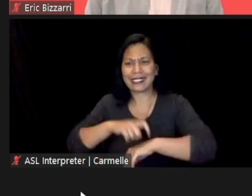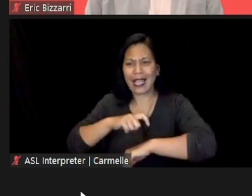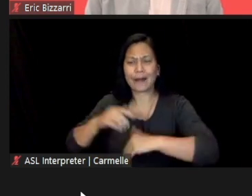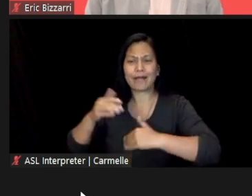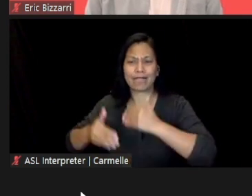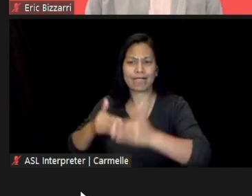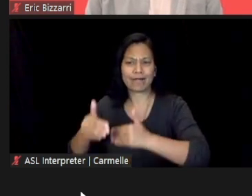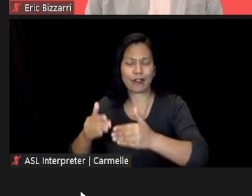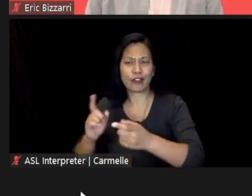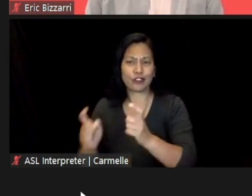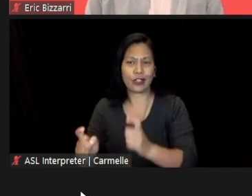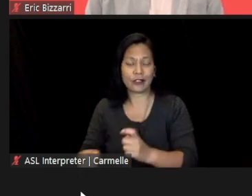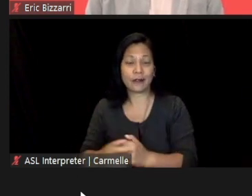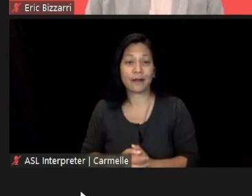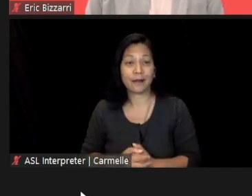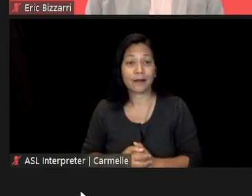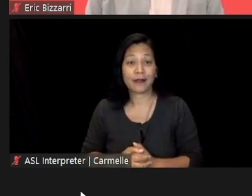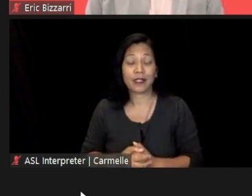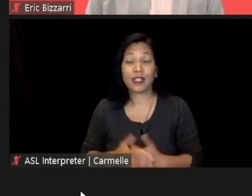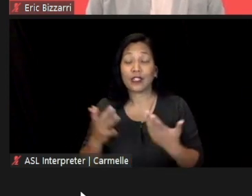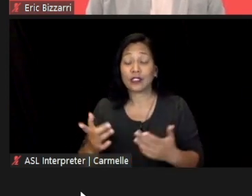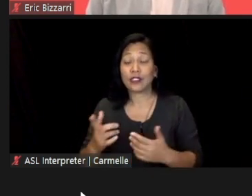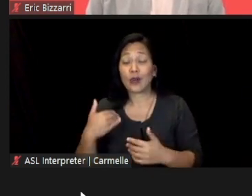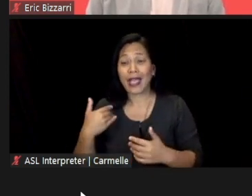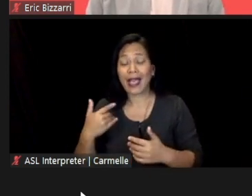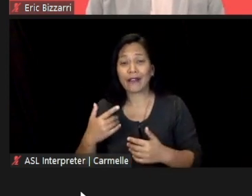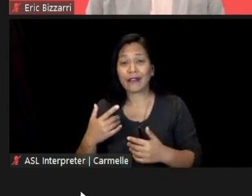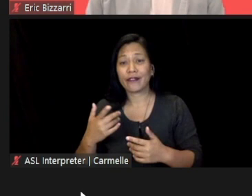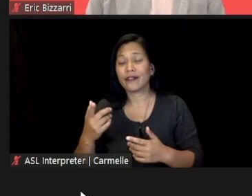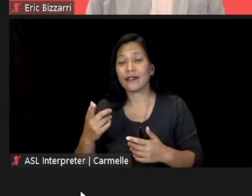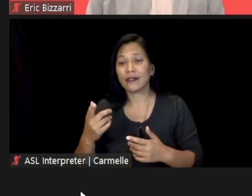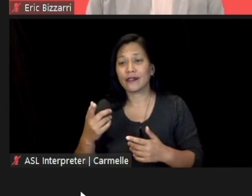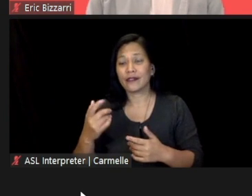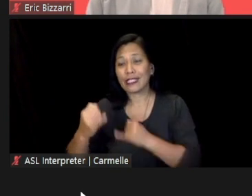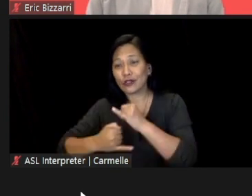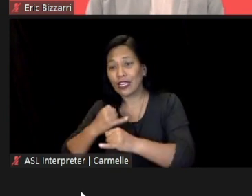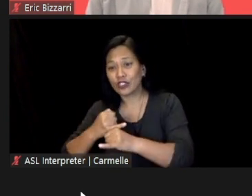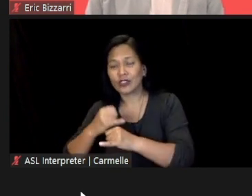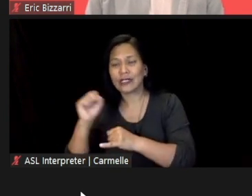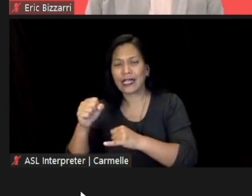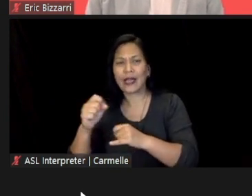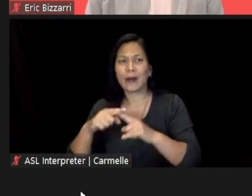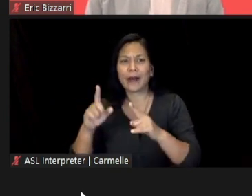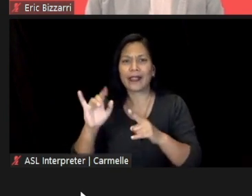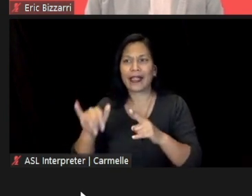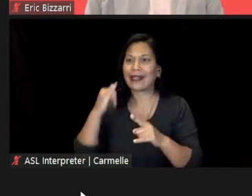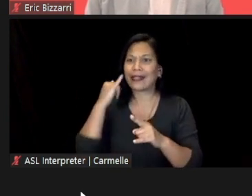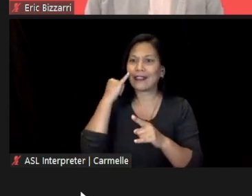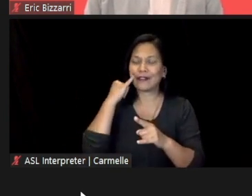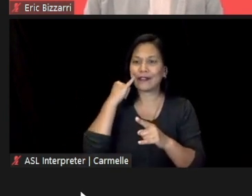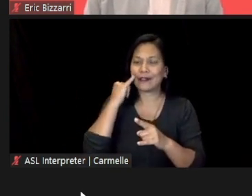You'll notice -- So outside of international, which is, these are partnerships where we, you know, approach another region